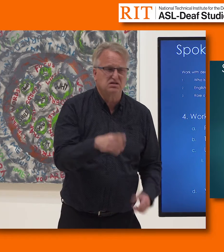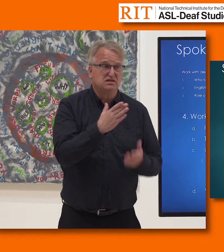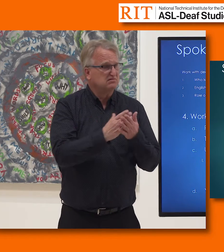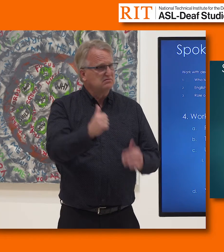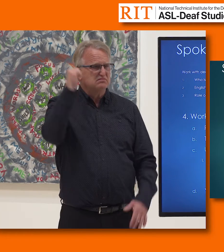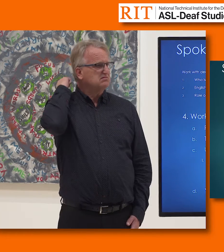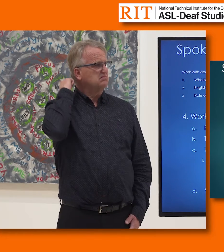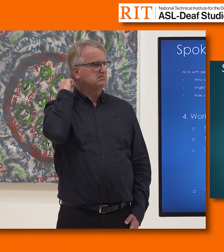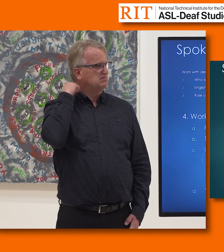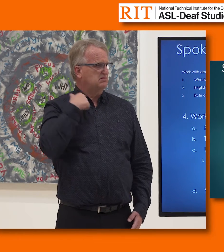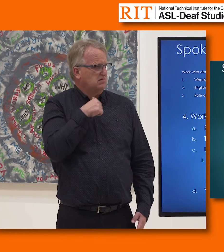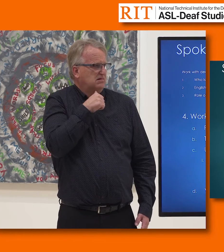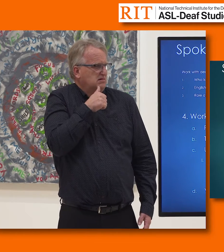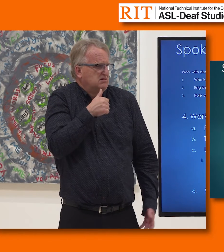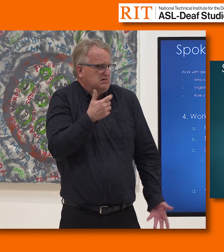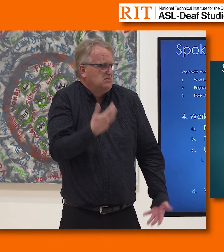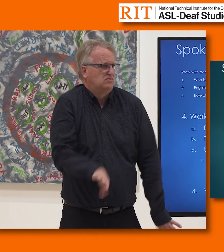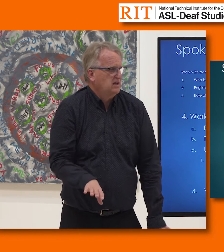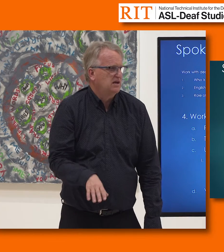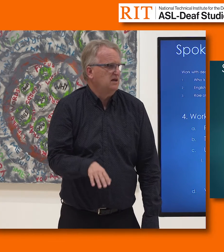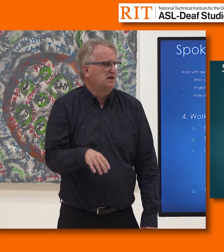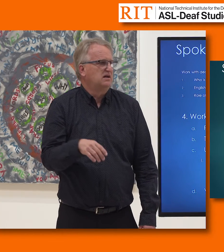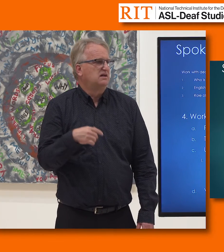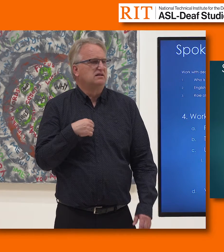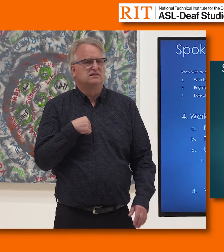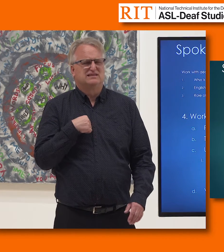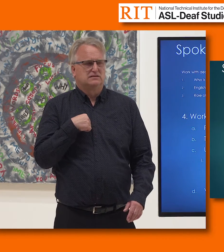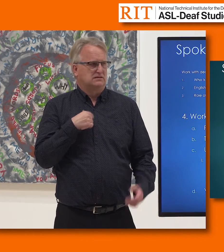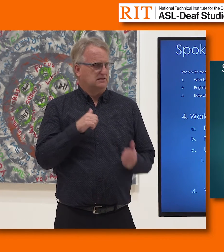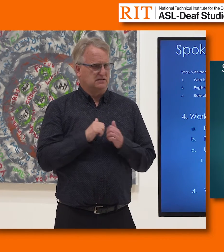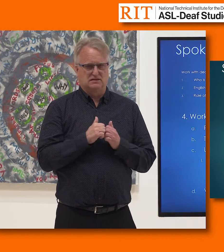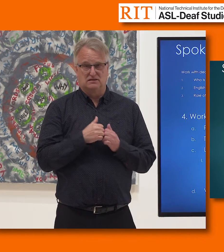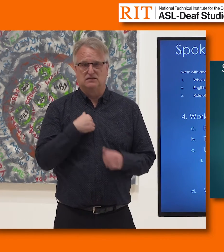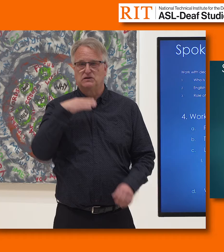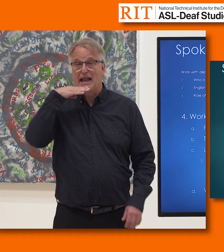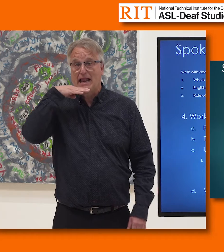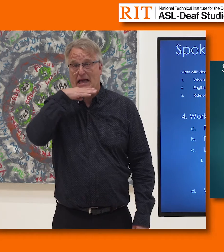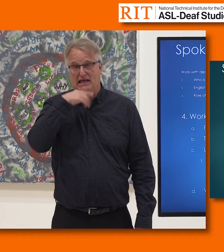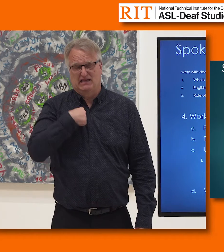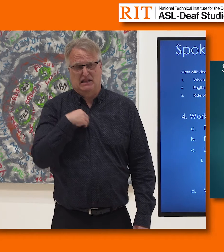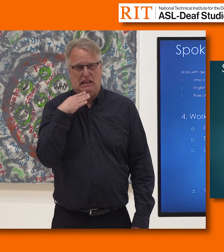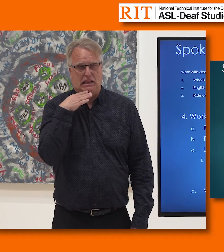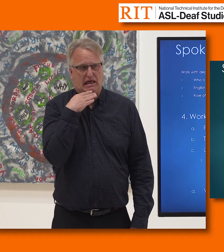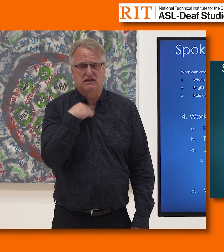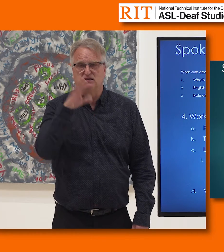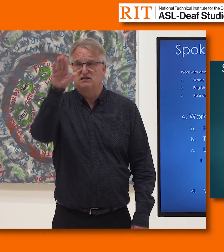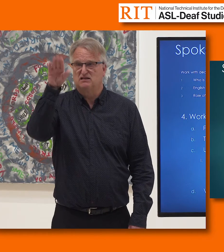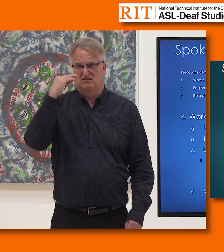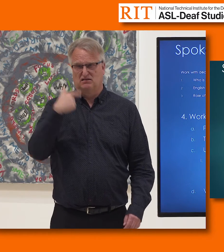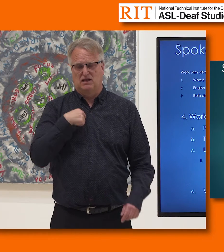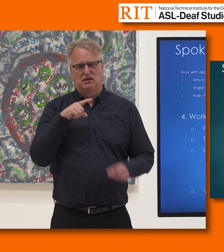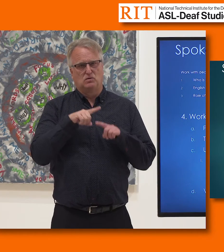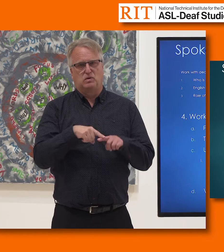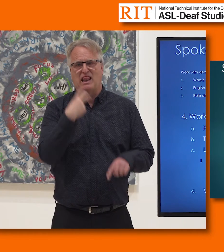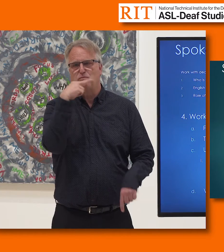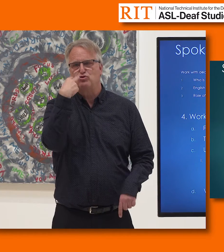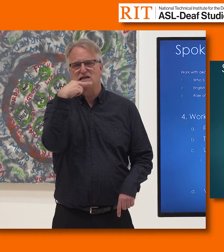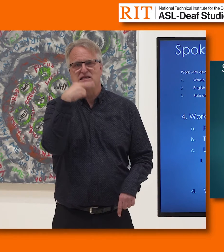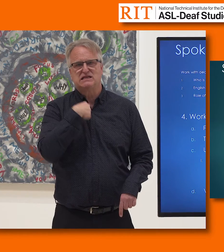And so, the request was simply, if you have a comment, turn your camera on, be seen for the entirety of your comment, and then turn your camera back off.